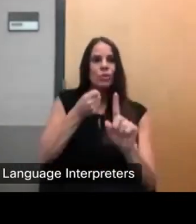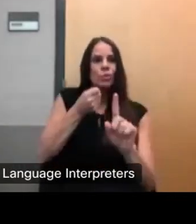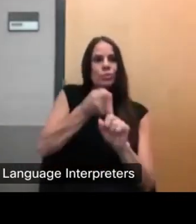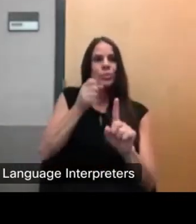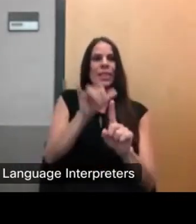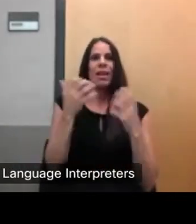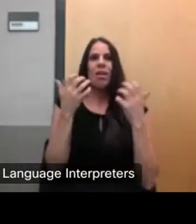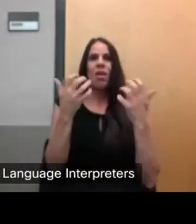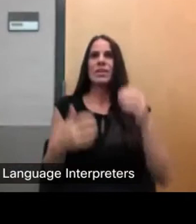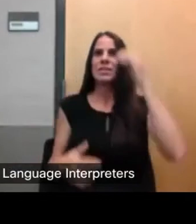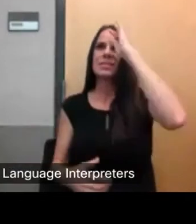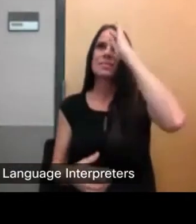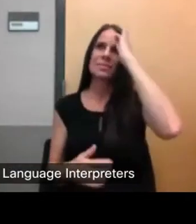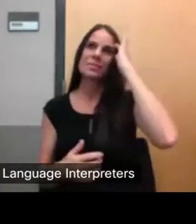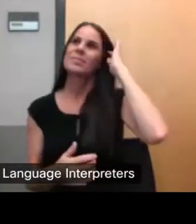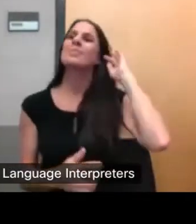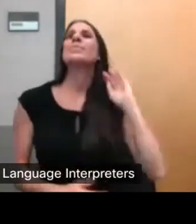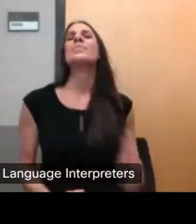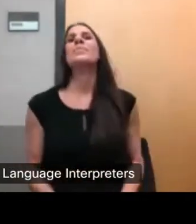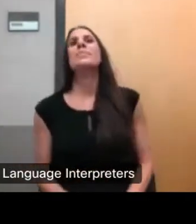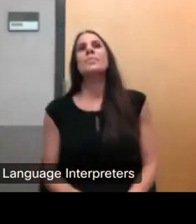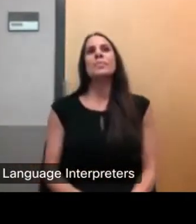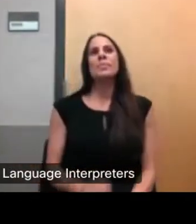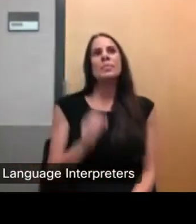for that audience. You got a note. Yeah. I don't know if you